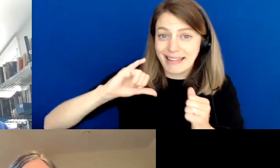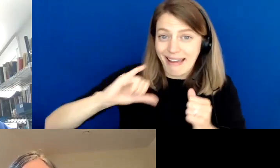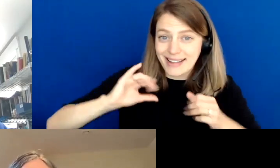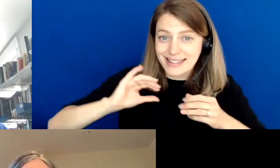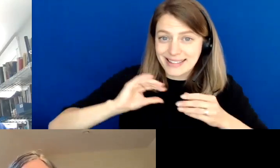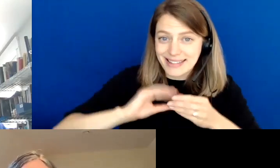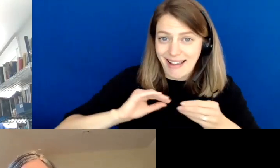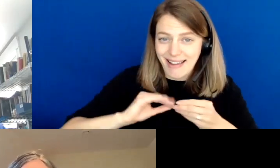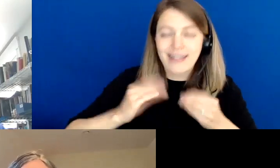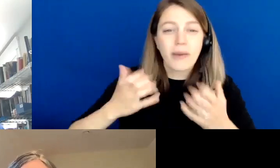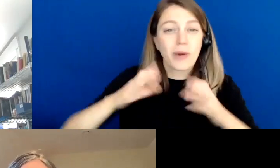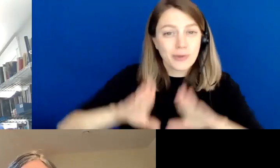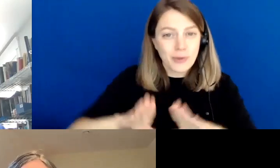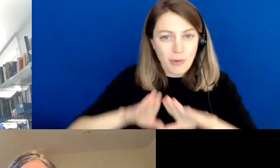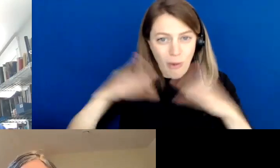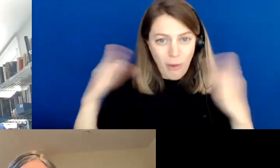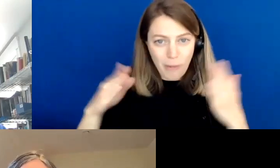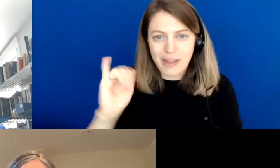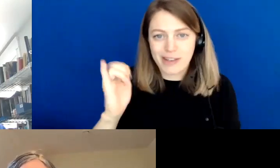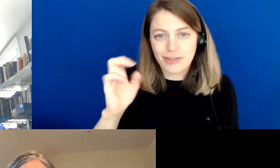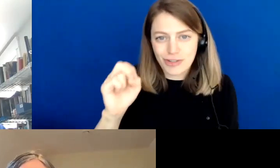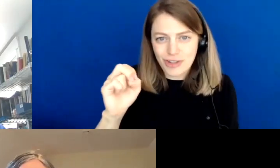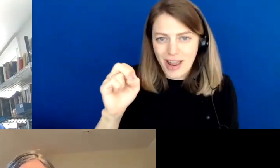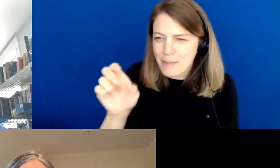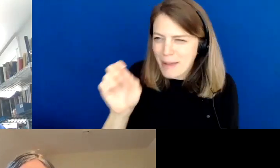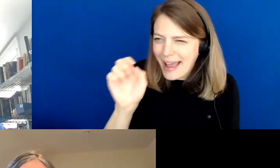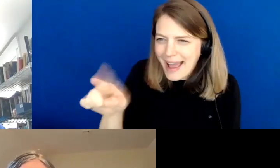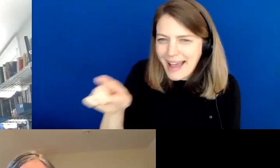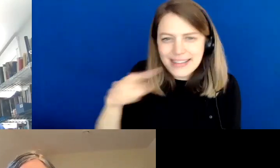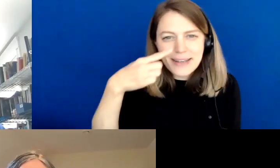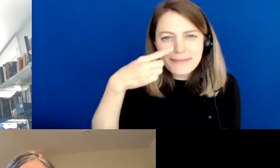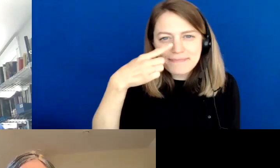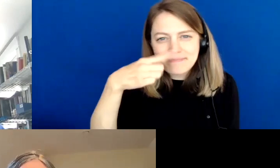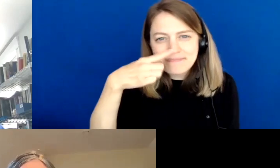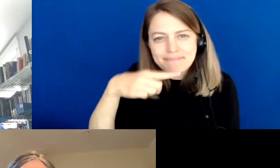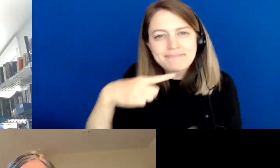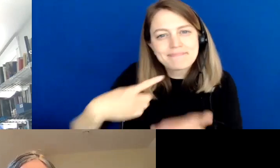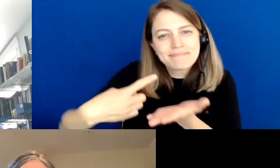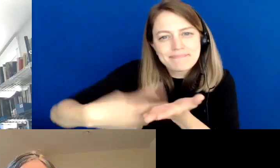by asking you if you can speak a little bit about the issue